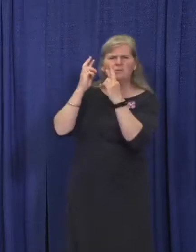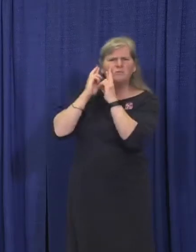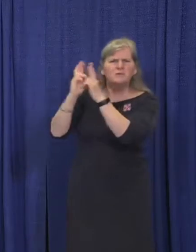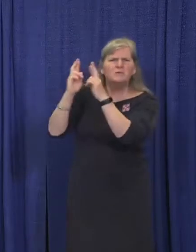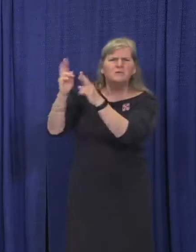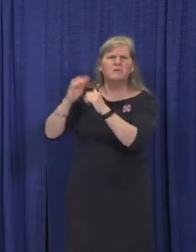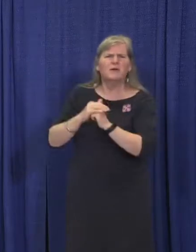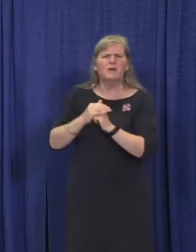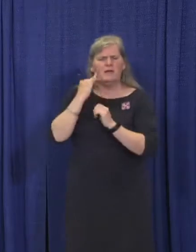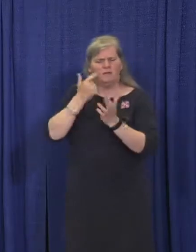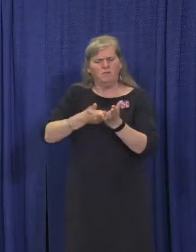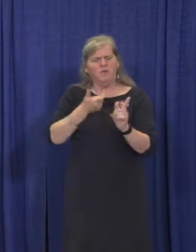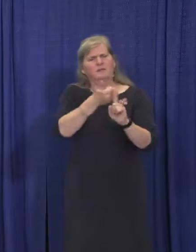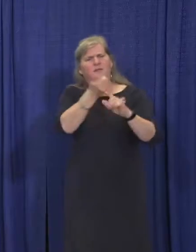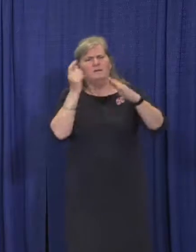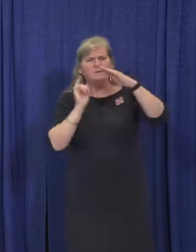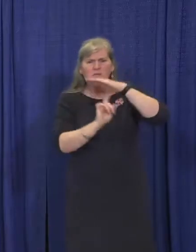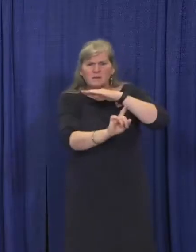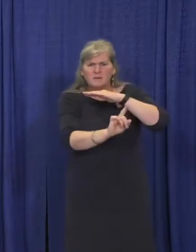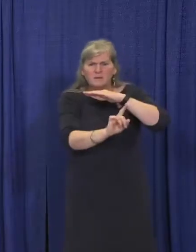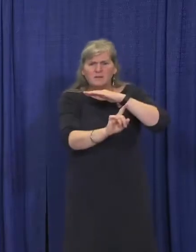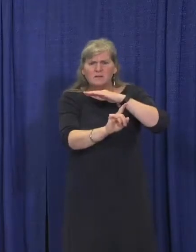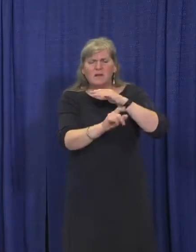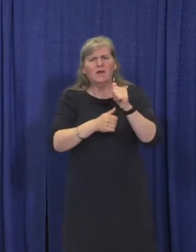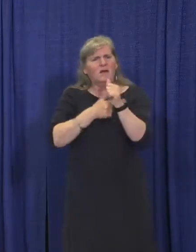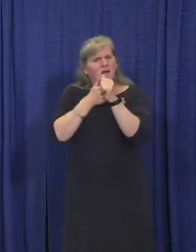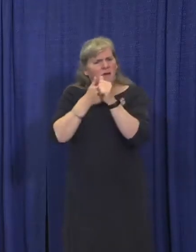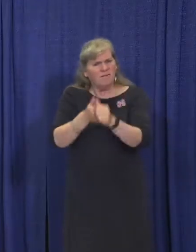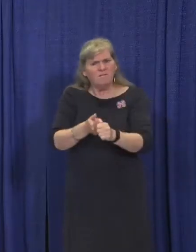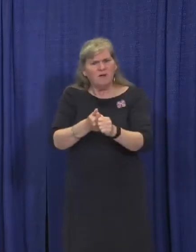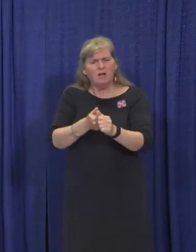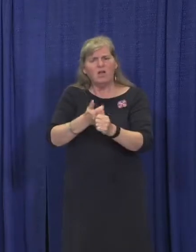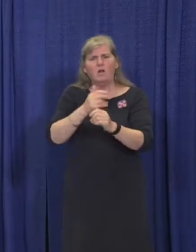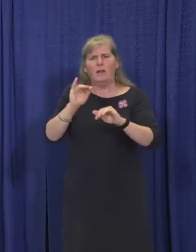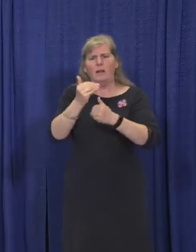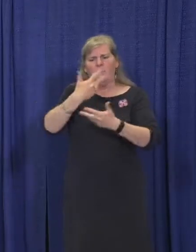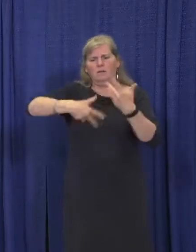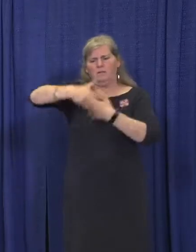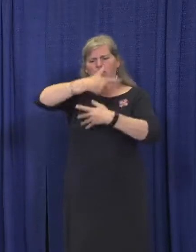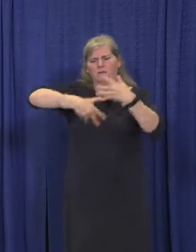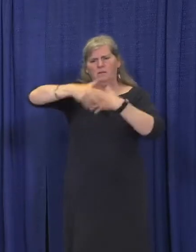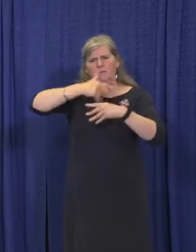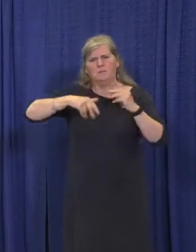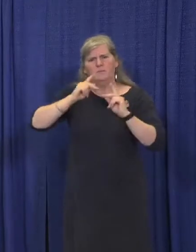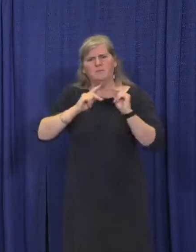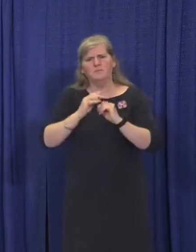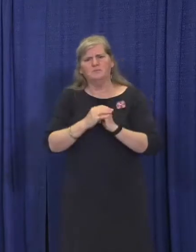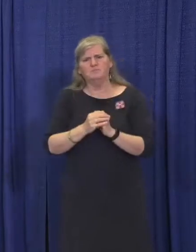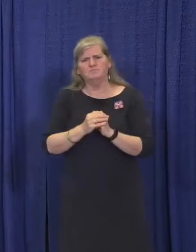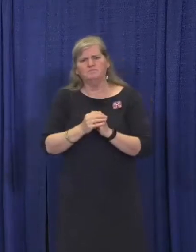respectfully. And follow the gathering guidelines.